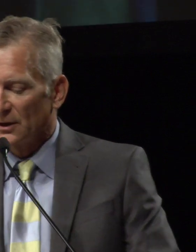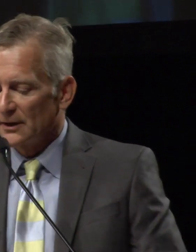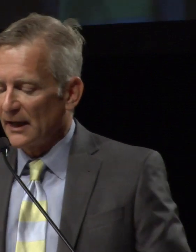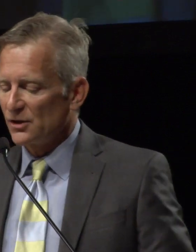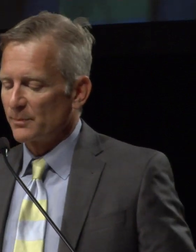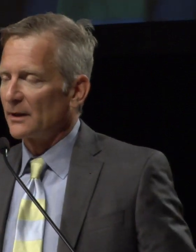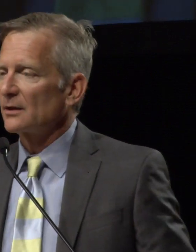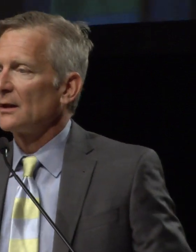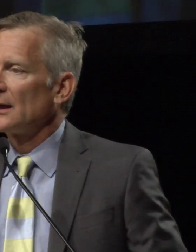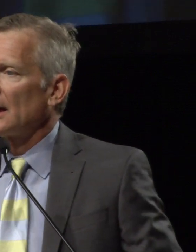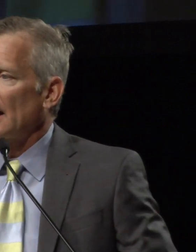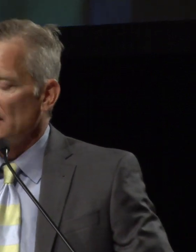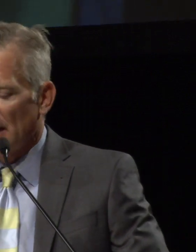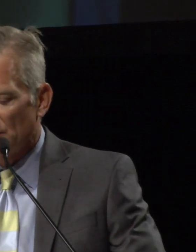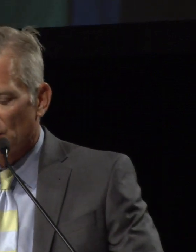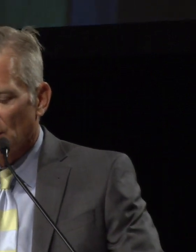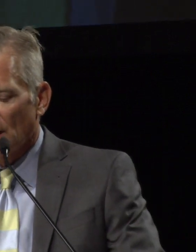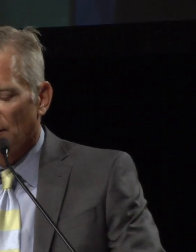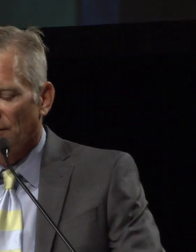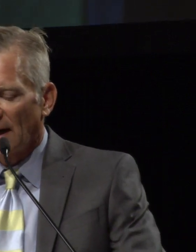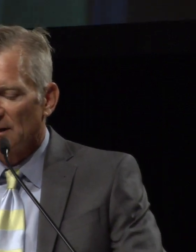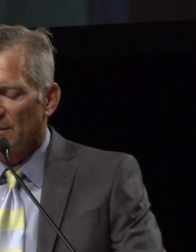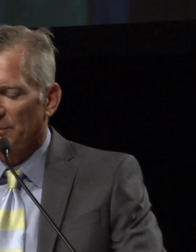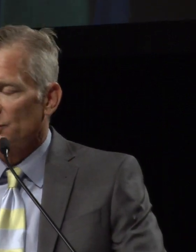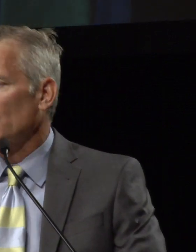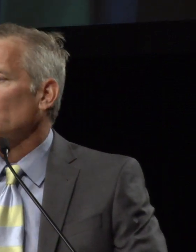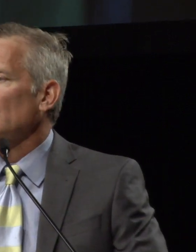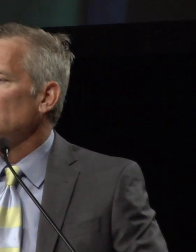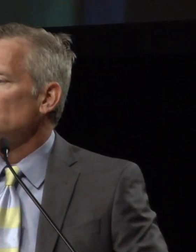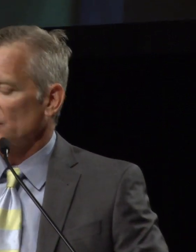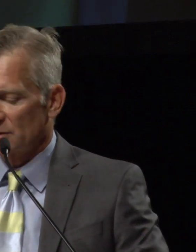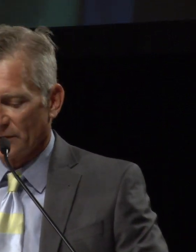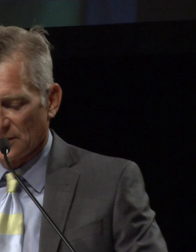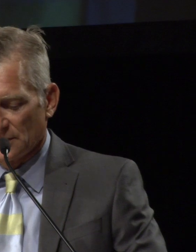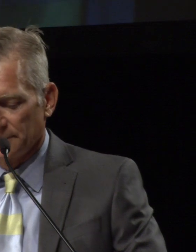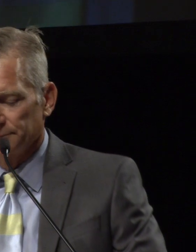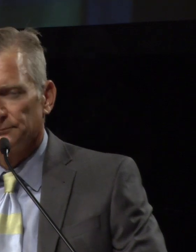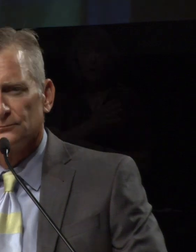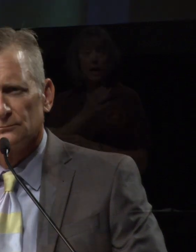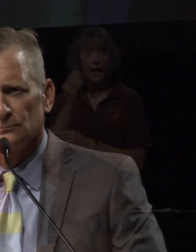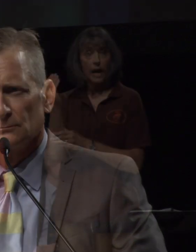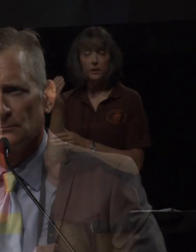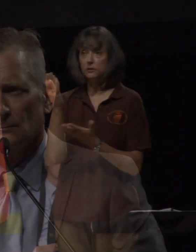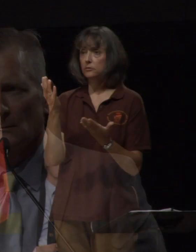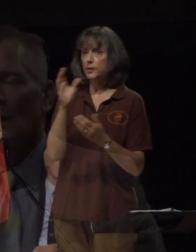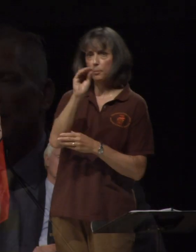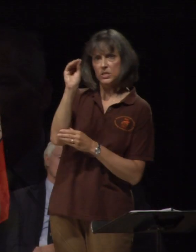ENGAGEMENT, AND THE NATURE OF A FACULTY MEMBER'S WORK RELATED TO SERVICE.